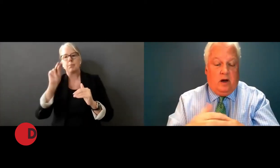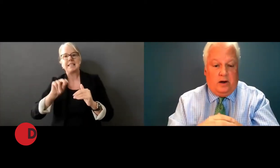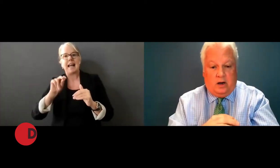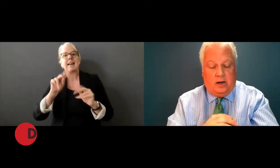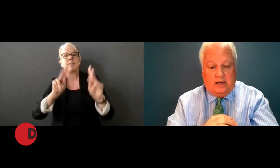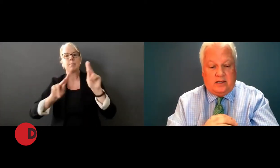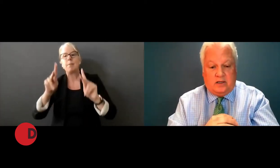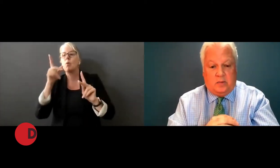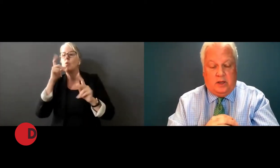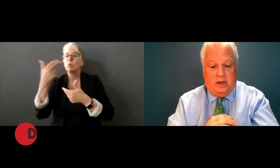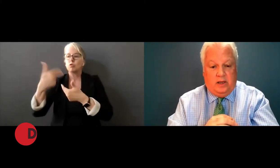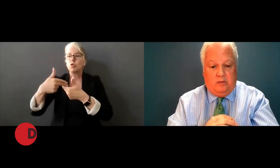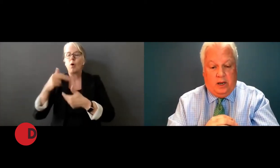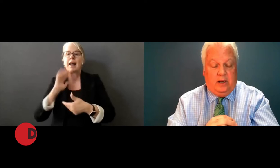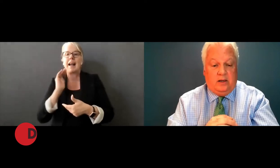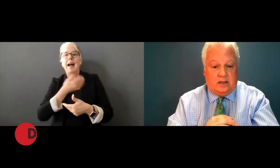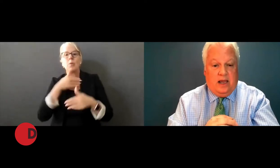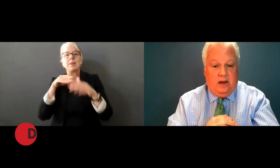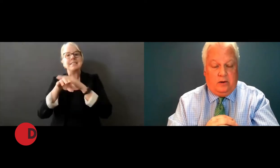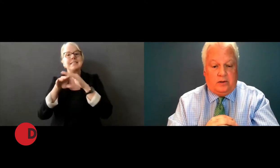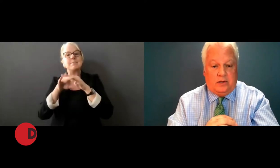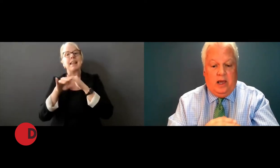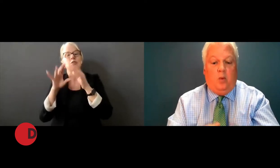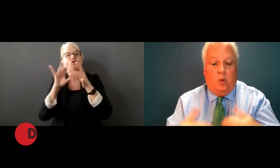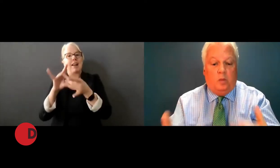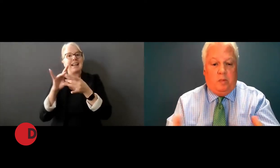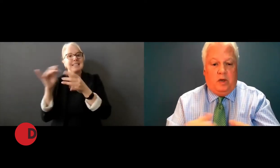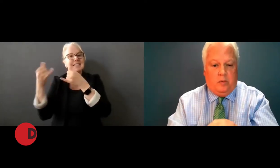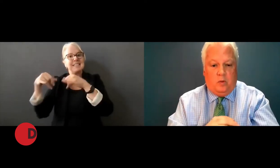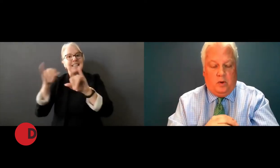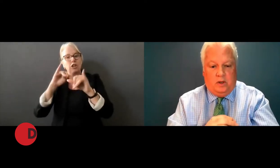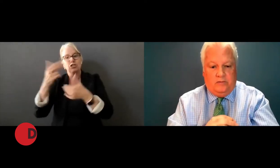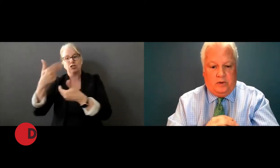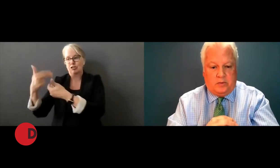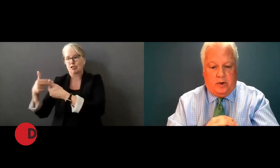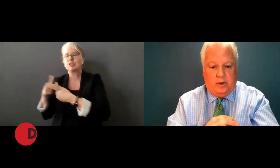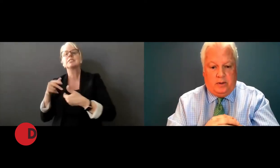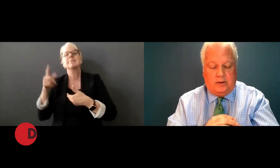our accessibility-related standards must be people with